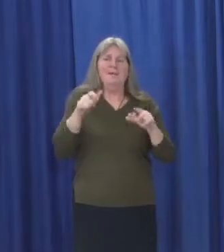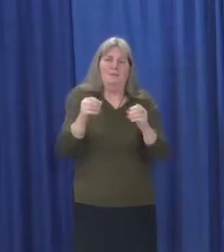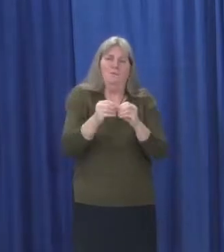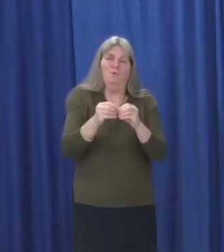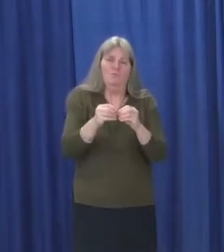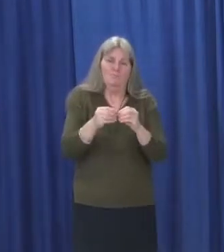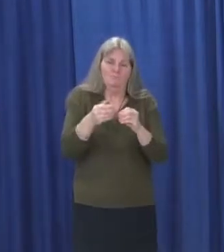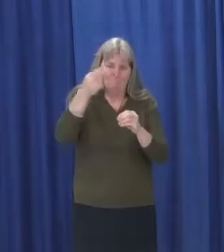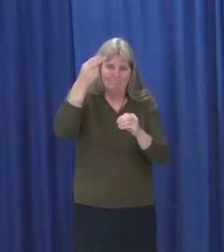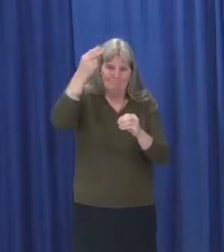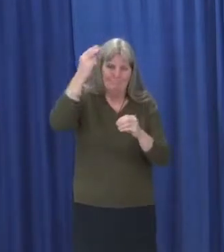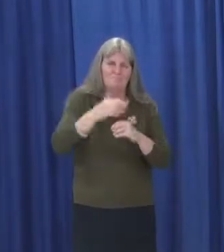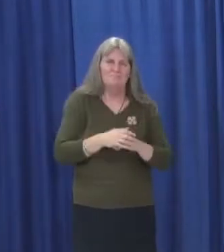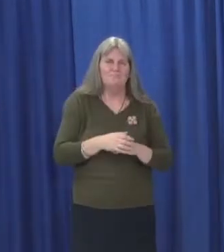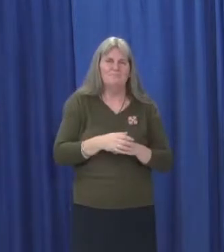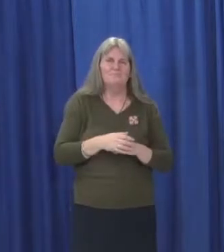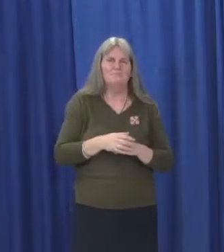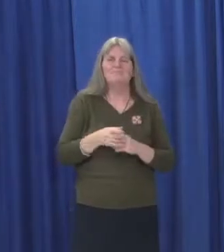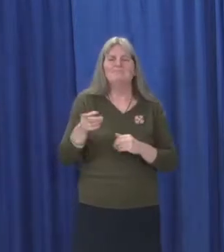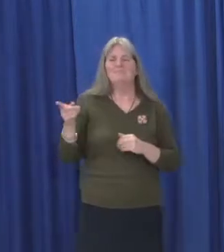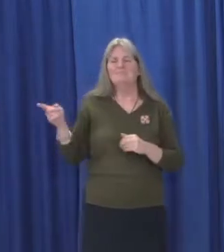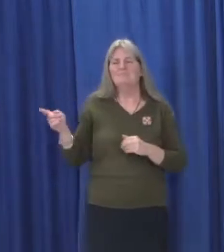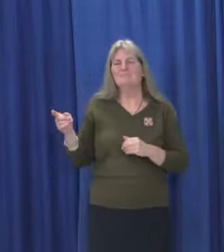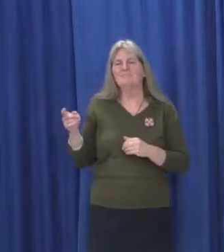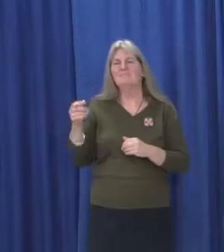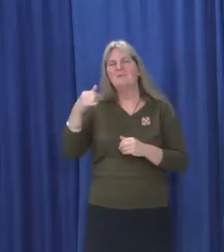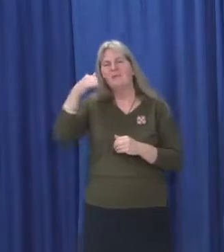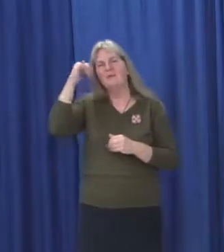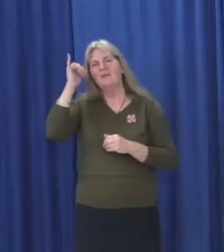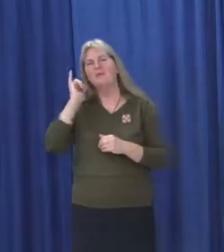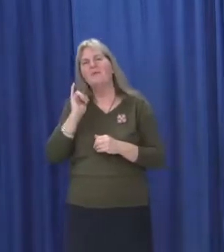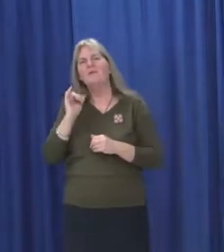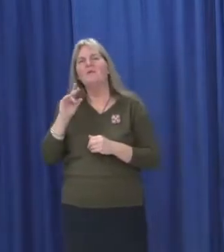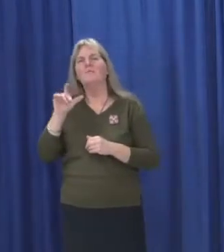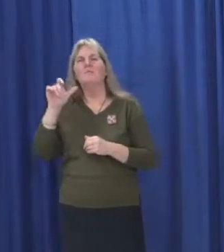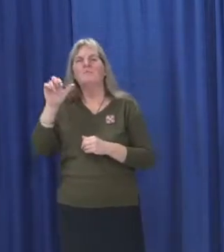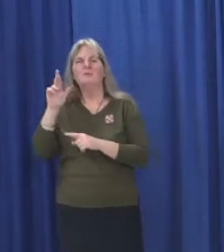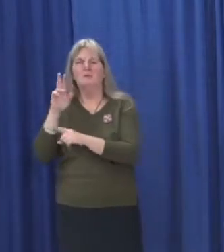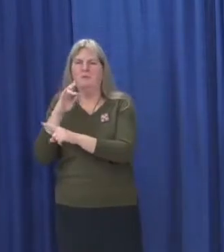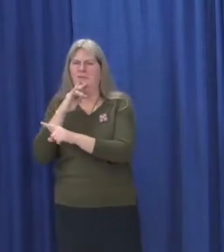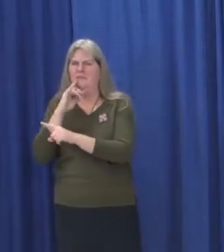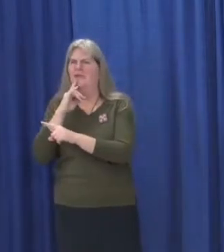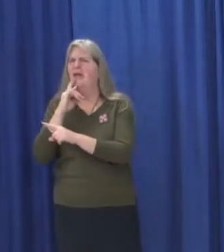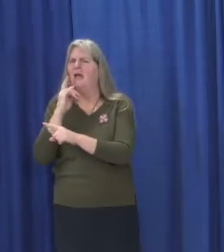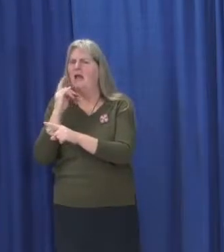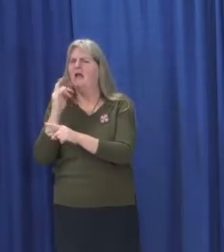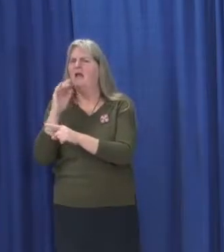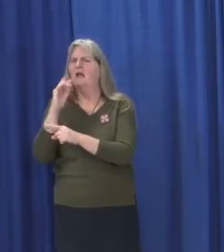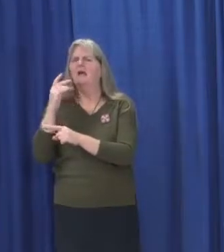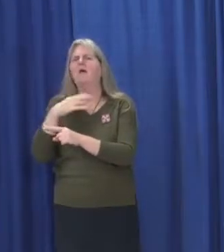There are -- the premier has mentioned the clinic here in Whitehorse will be open five days a week.